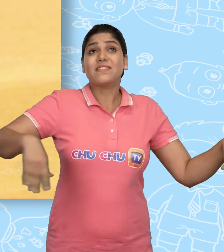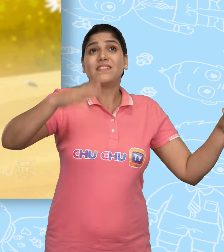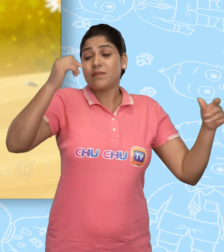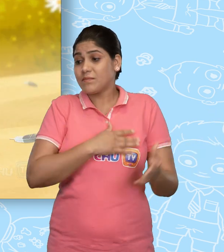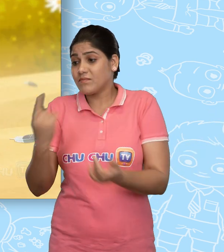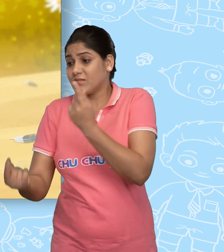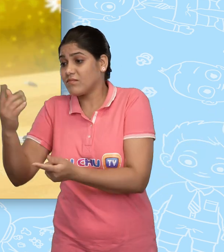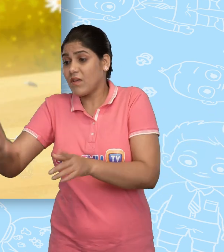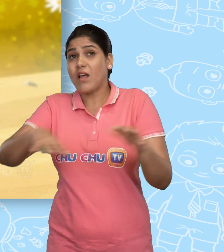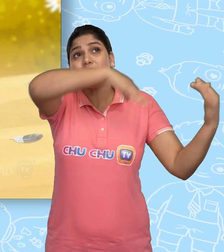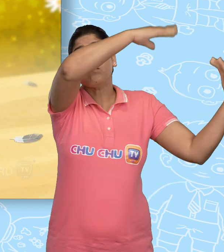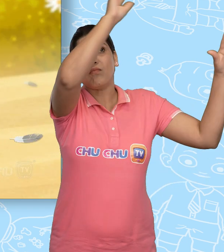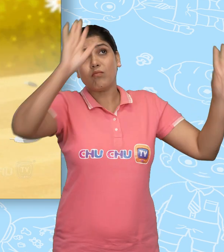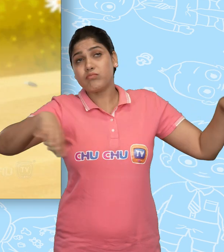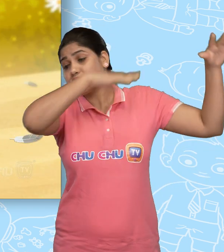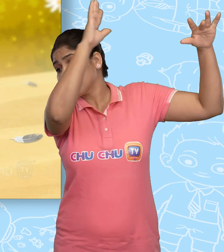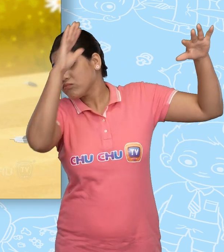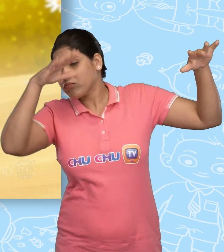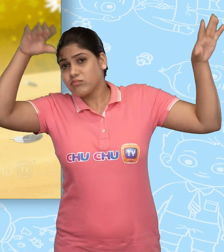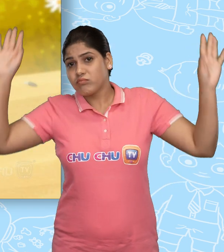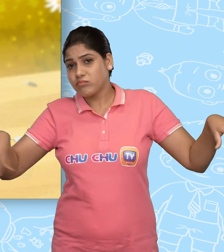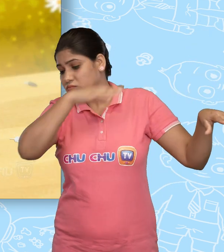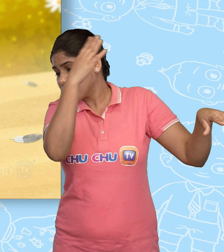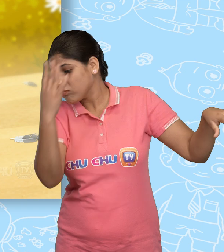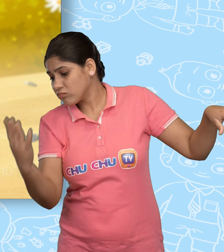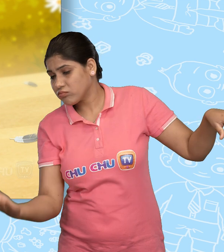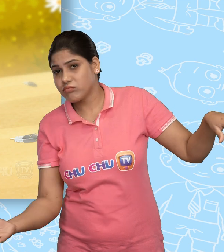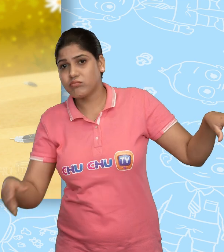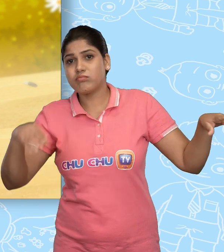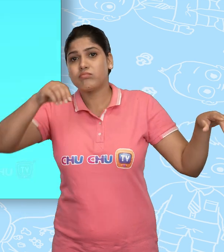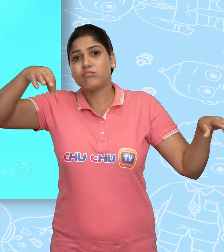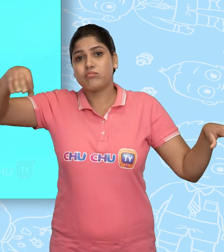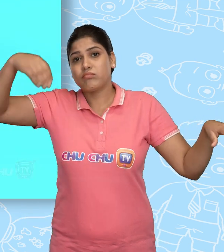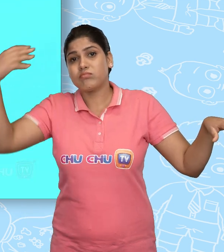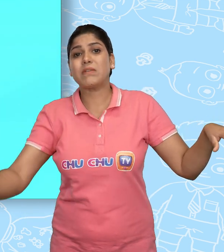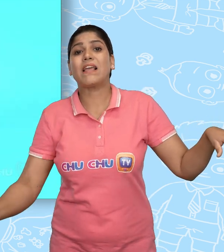It must have fallen off while the seagull was flying over our garden.